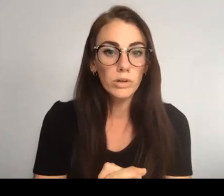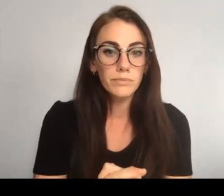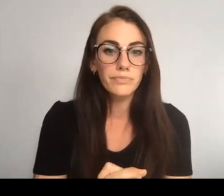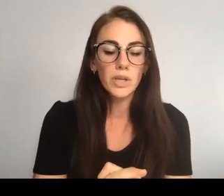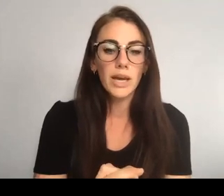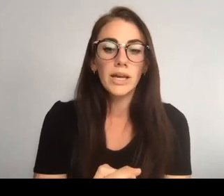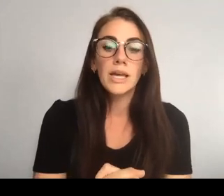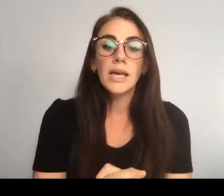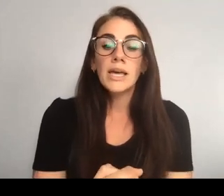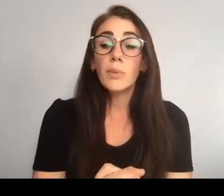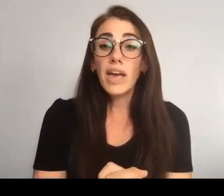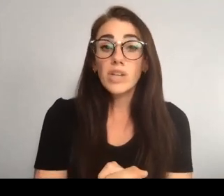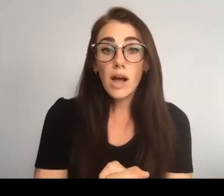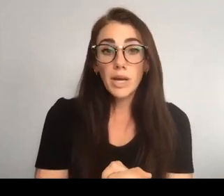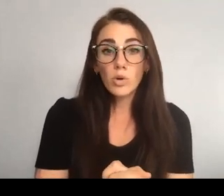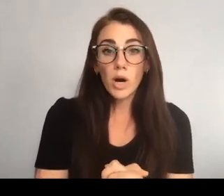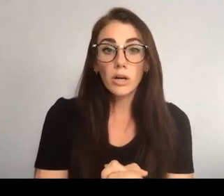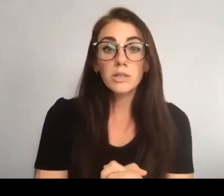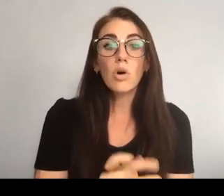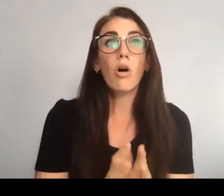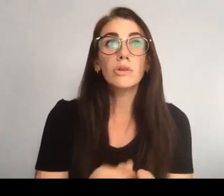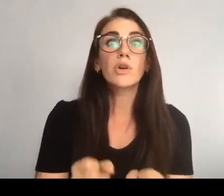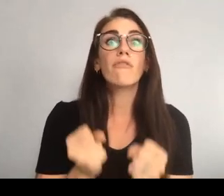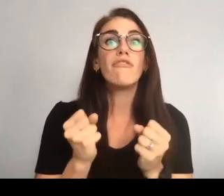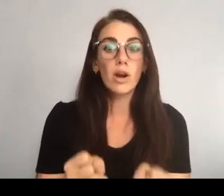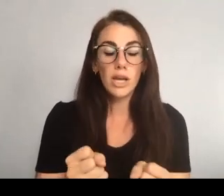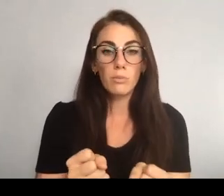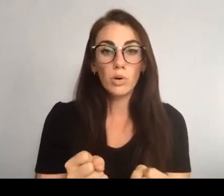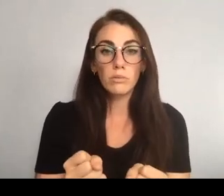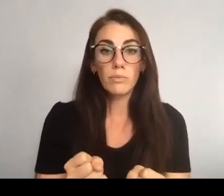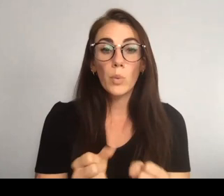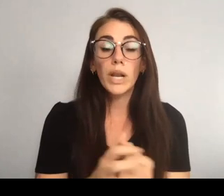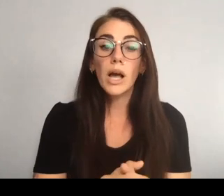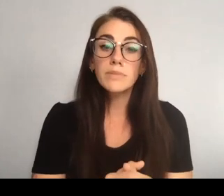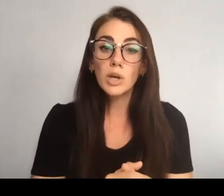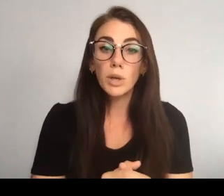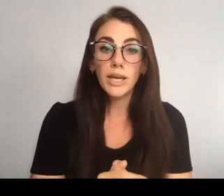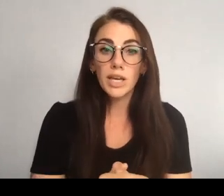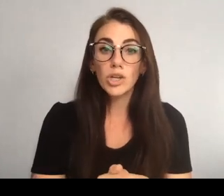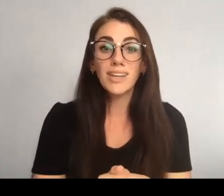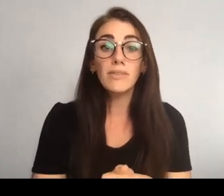Then we have Non Manual Markers, also very important when it comes to communication even